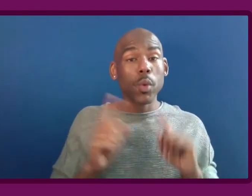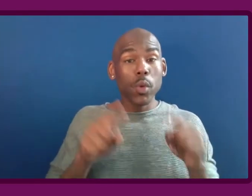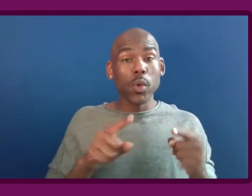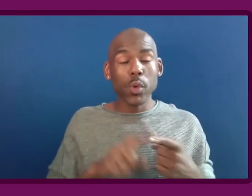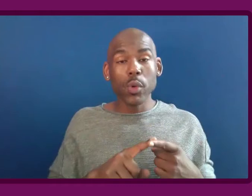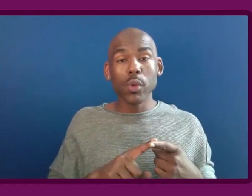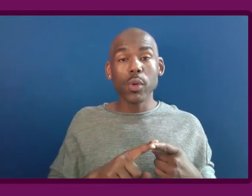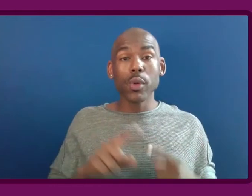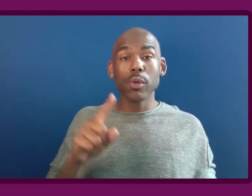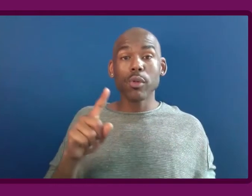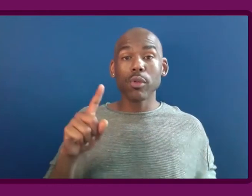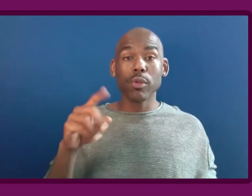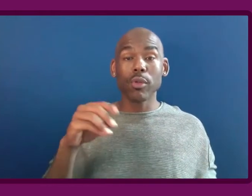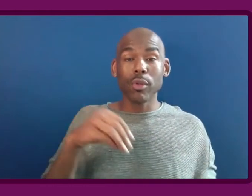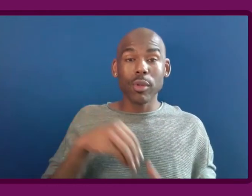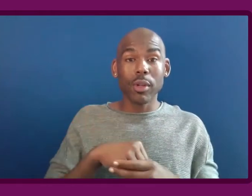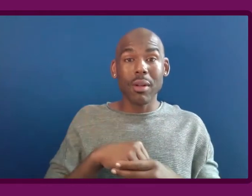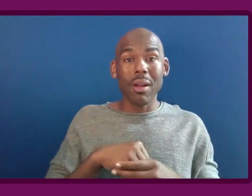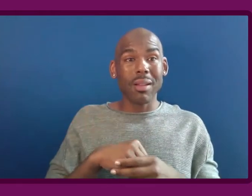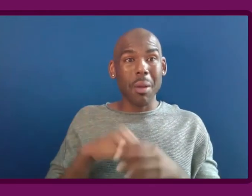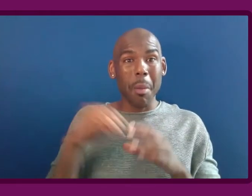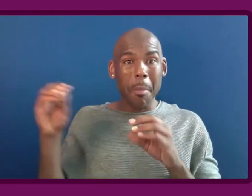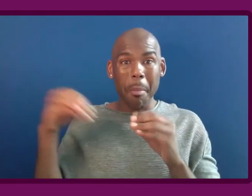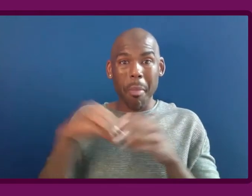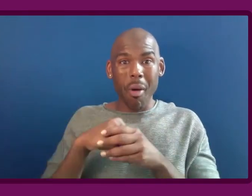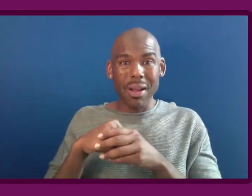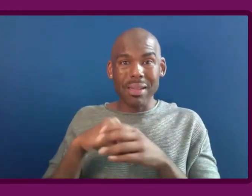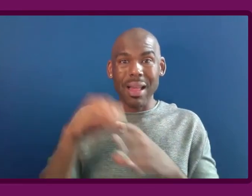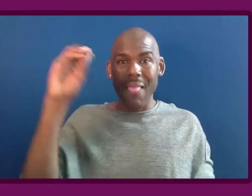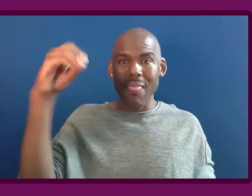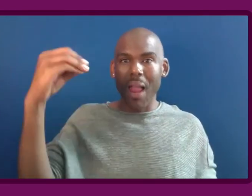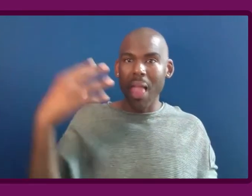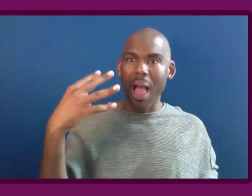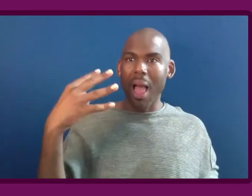When you go to a bank and do a line, put them in line. Put us in a line and see if we're a little.